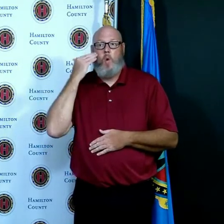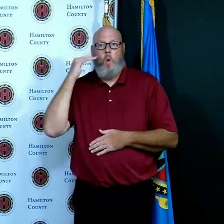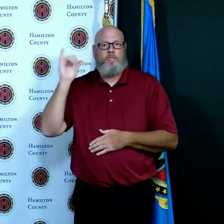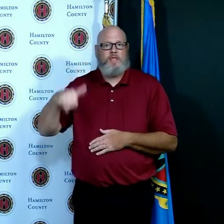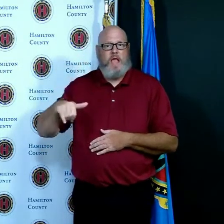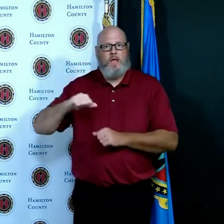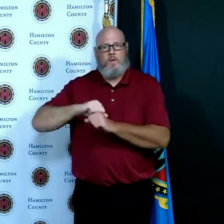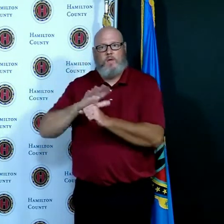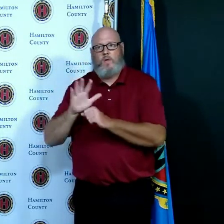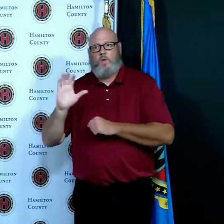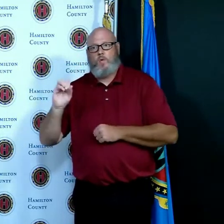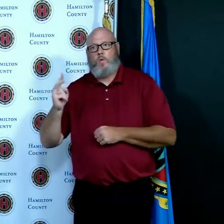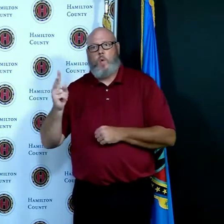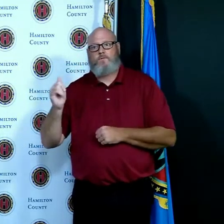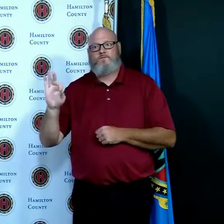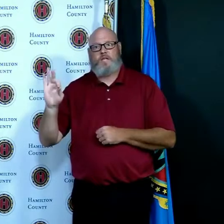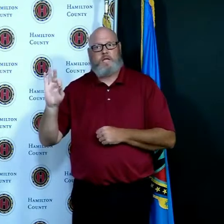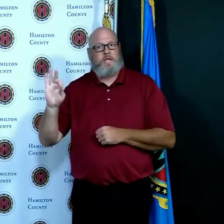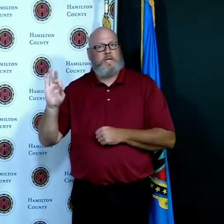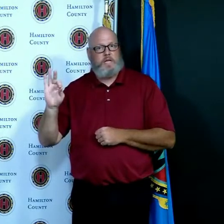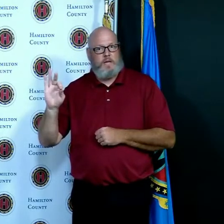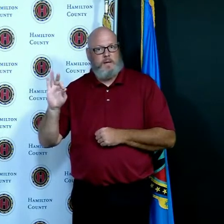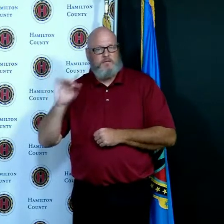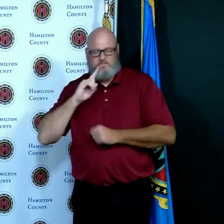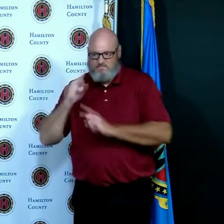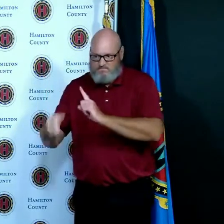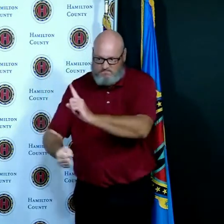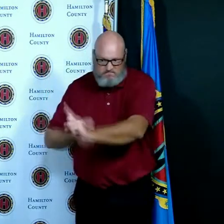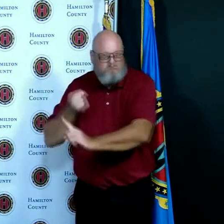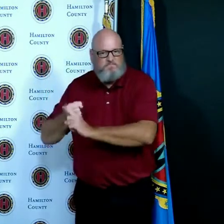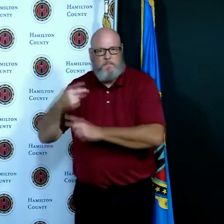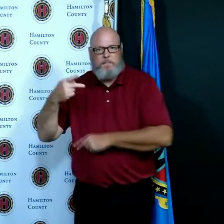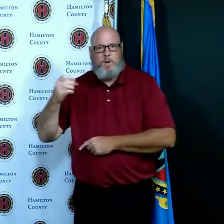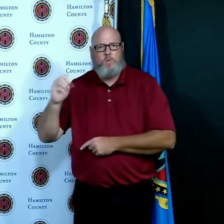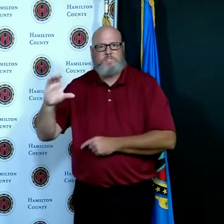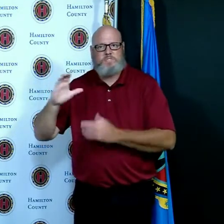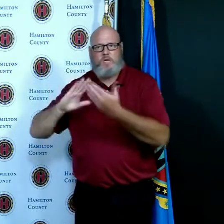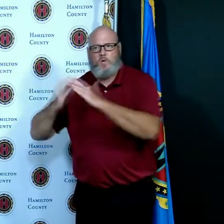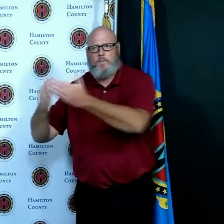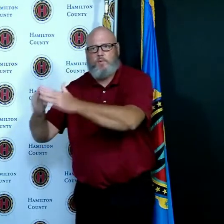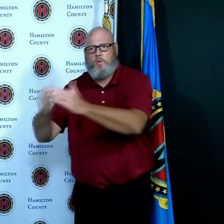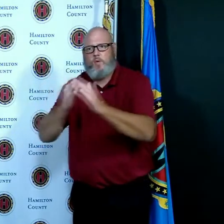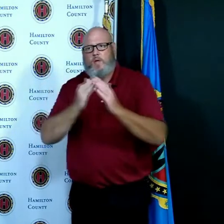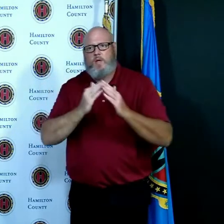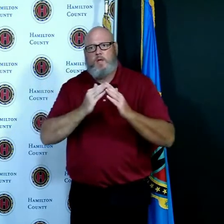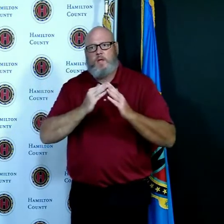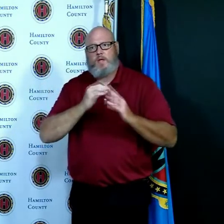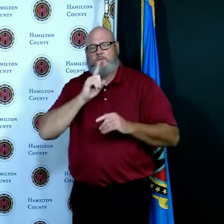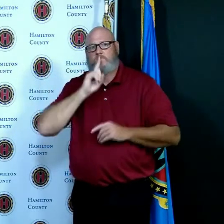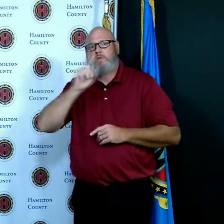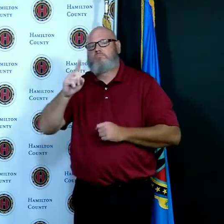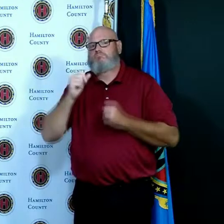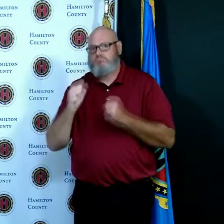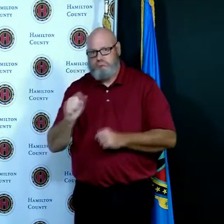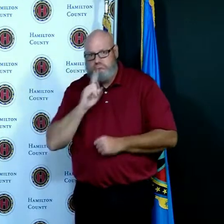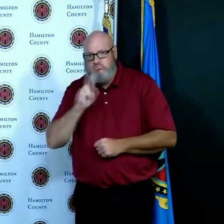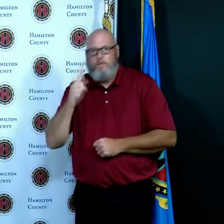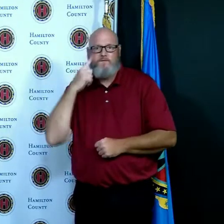represented in the population so that is true also for the Latinx community and so when we talk about Covid when we talk about other